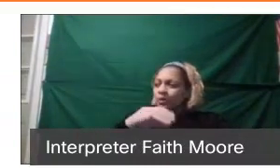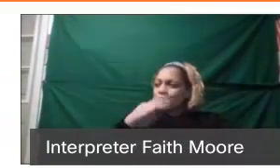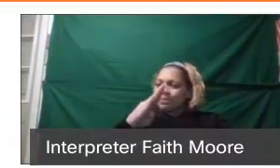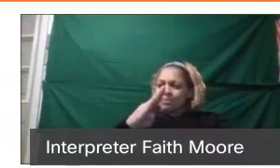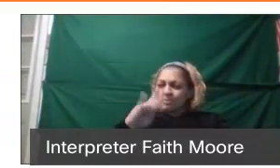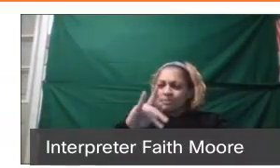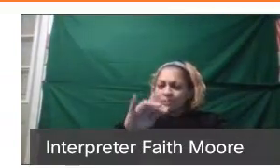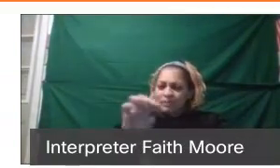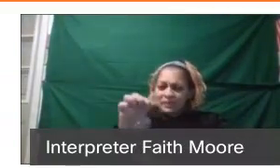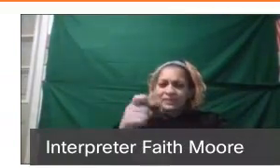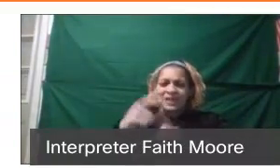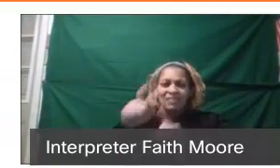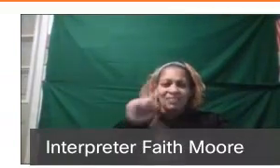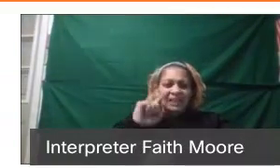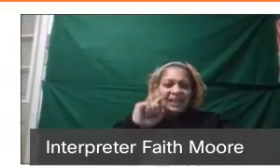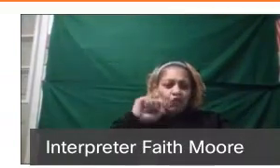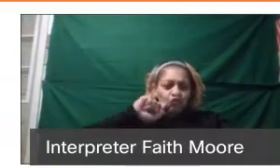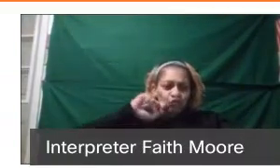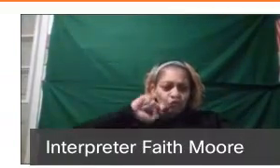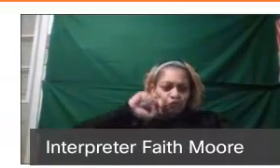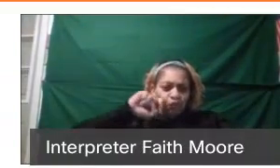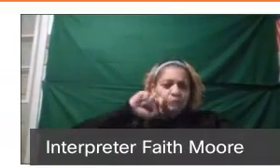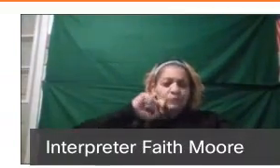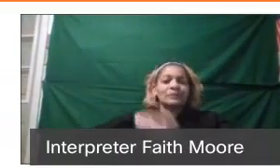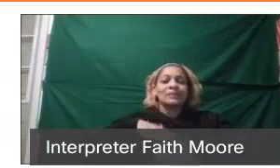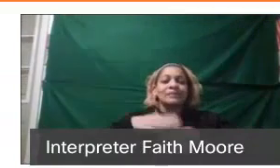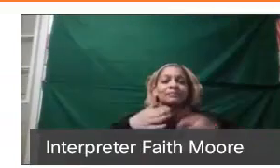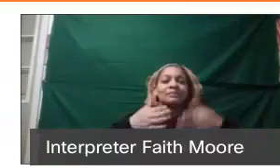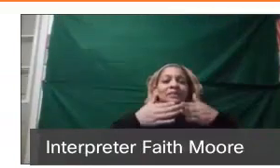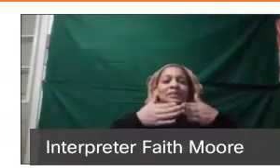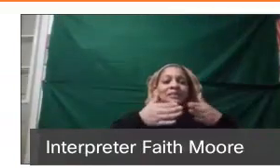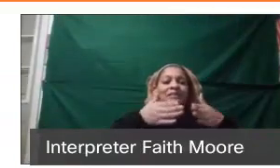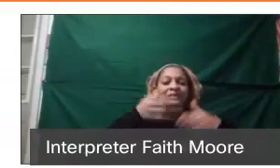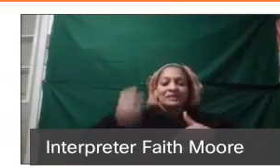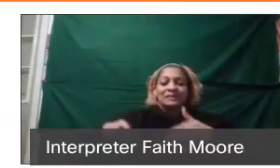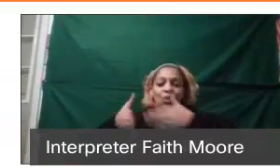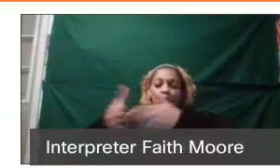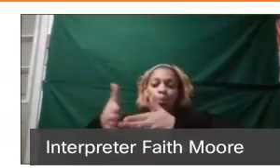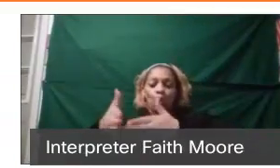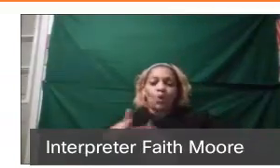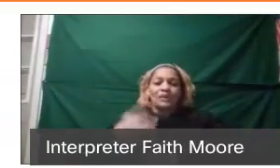Um, sidewalk treatment, especially where trees are.